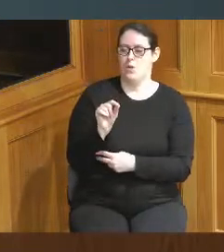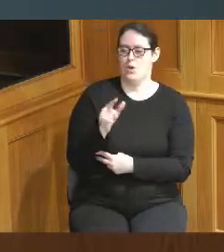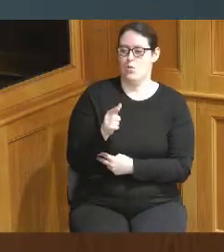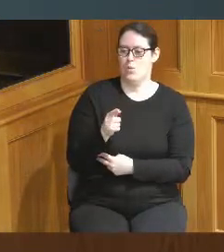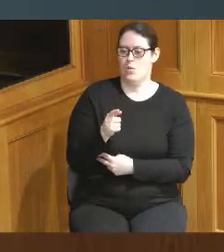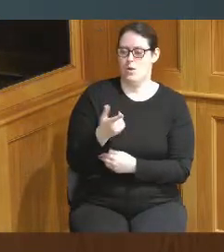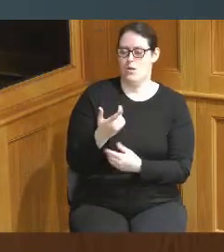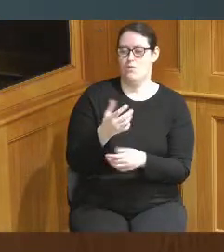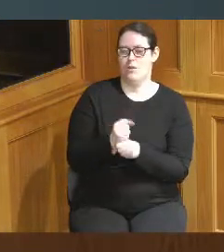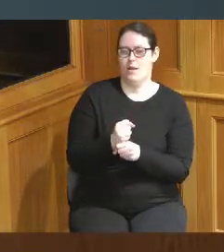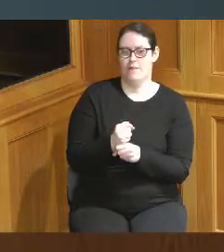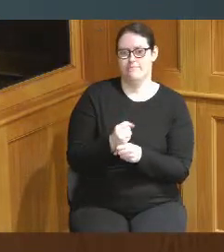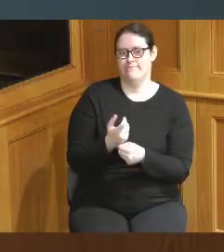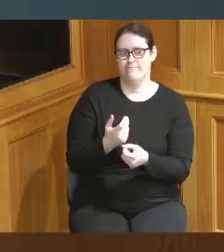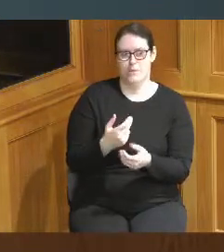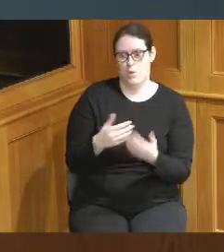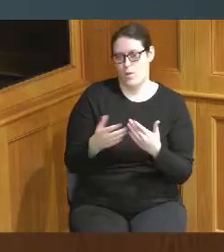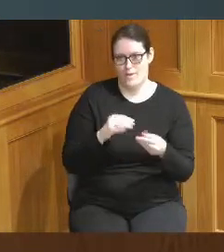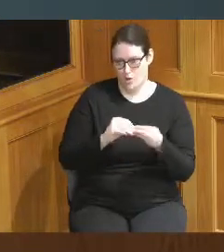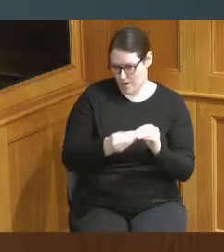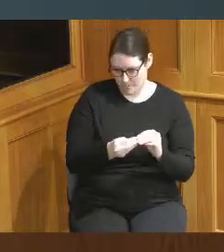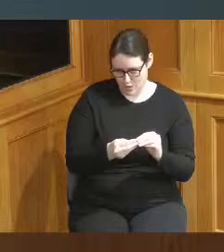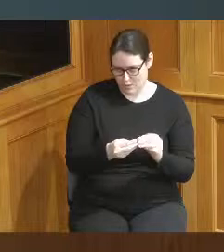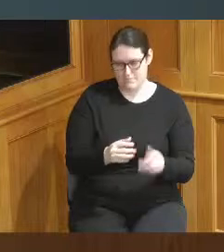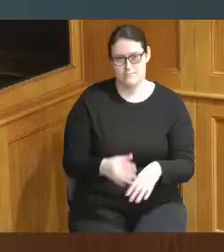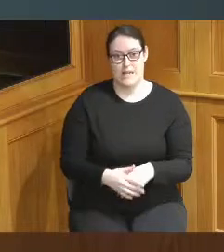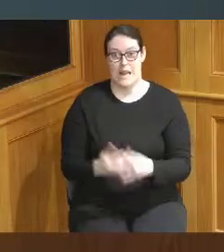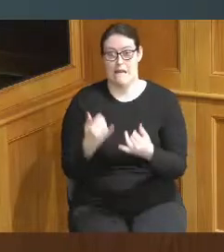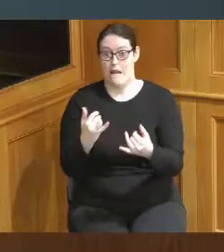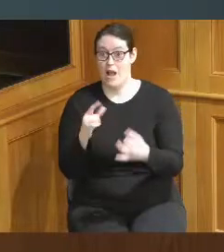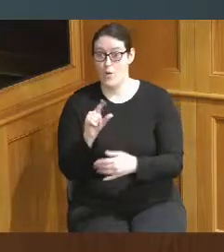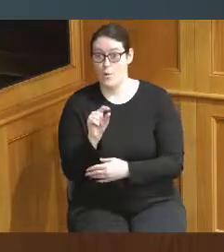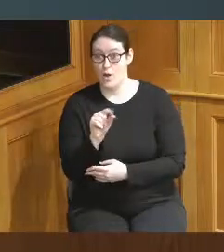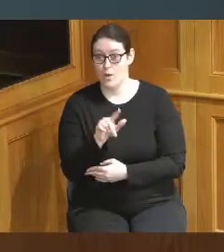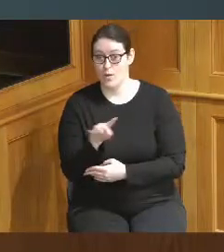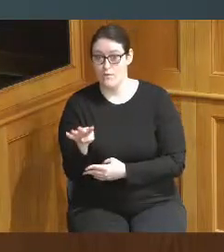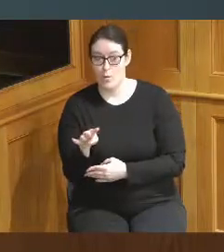some of the children I'm sure there would be more than open to allow you to do that and that will